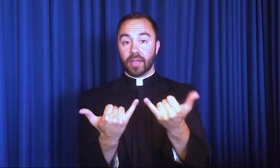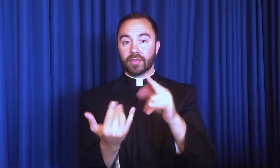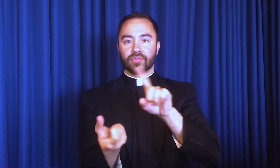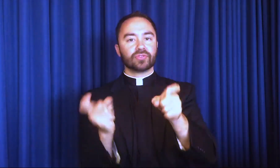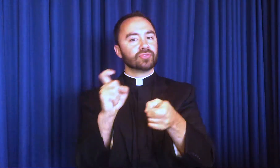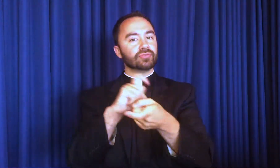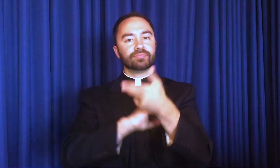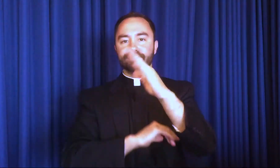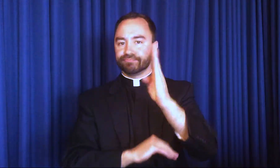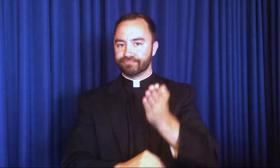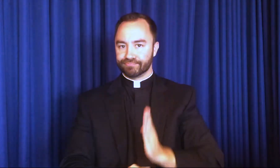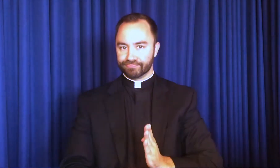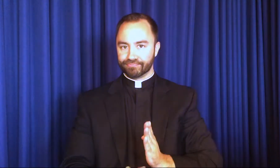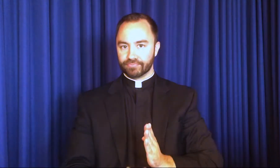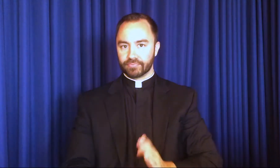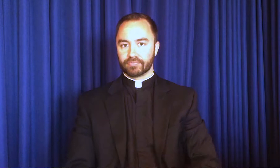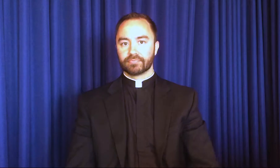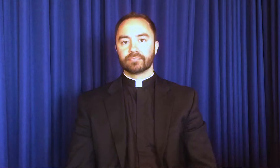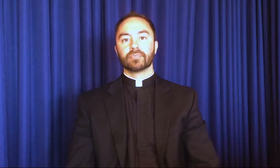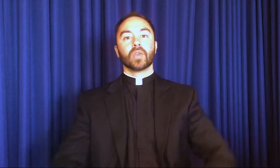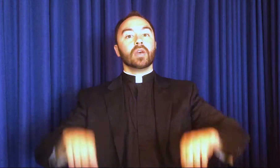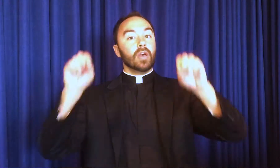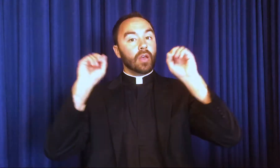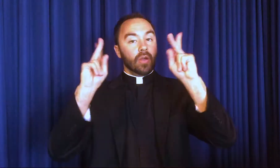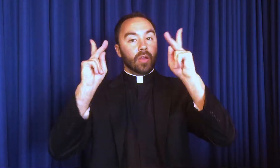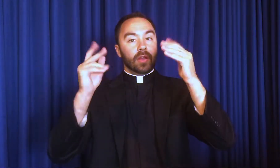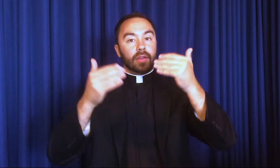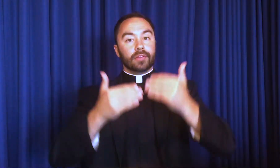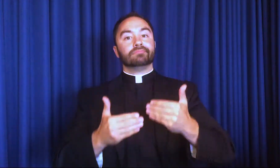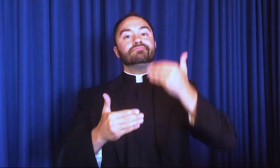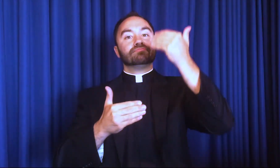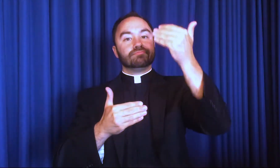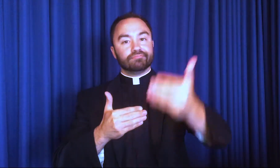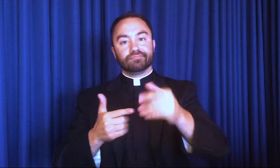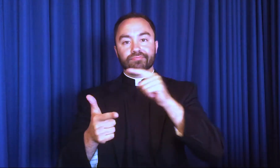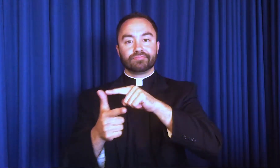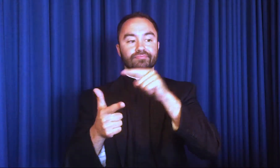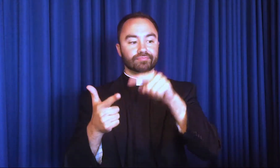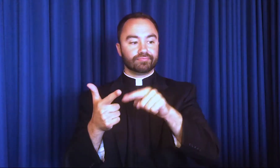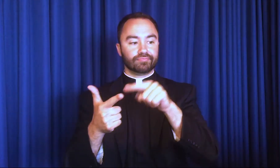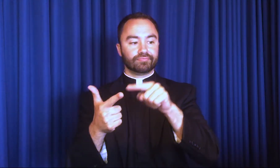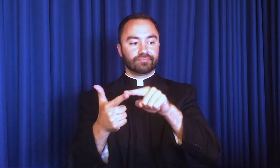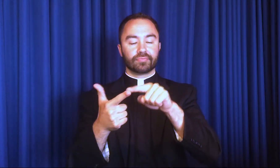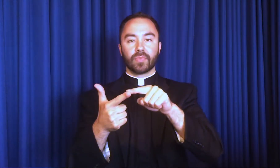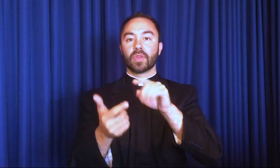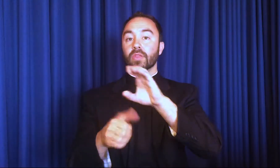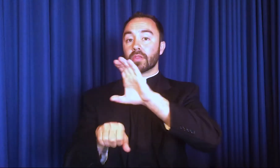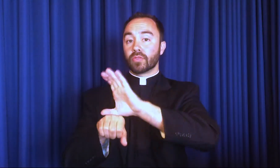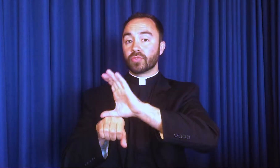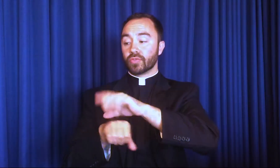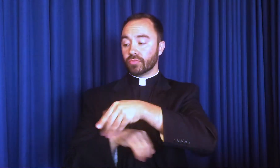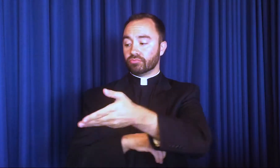apostolic times down to today and nothing about it has changed. All right we need to go forward. So the second